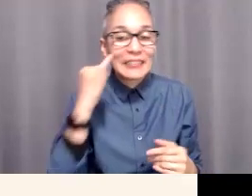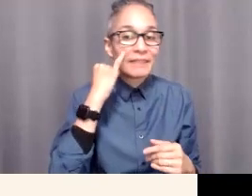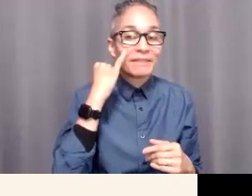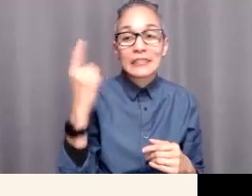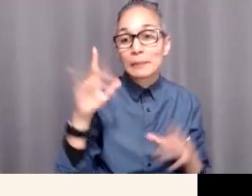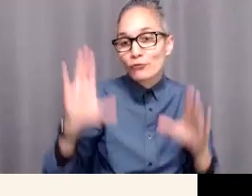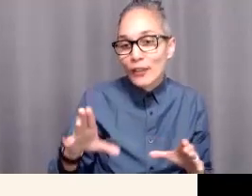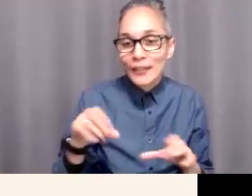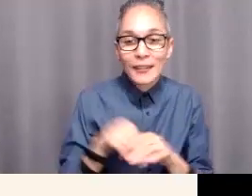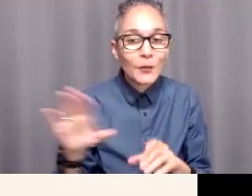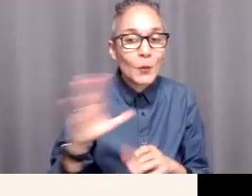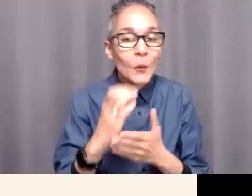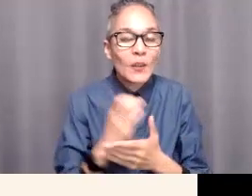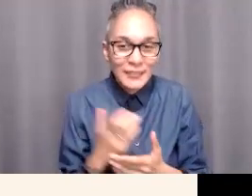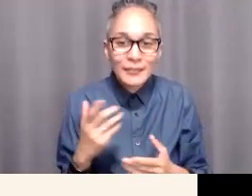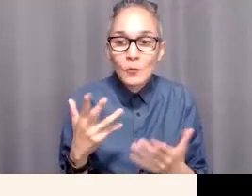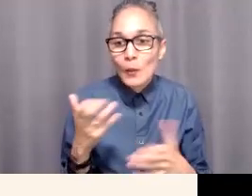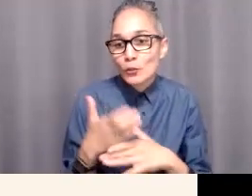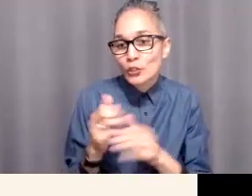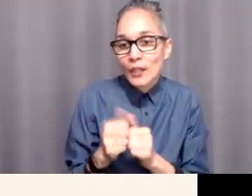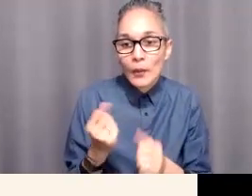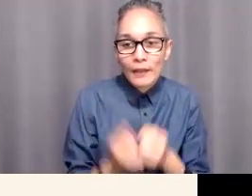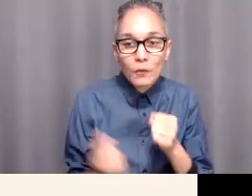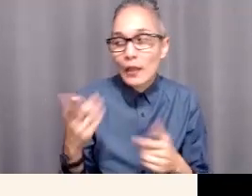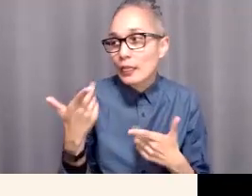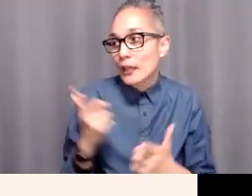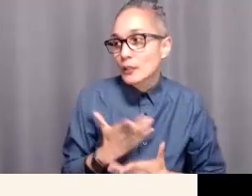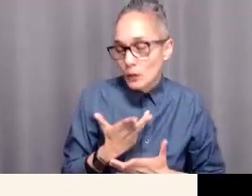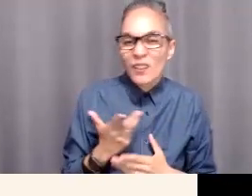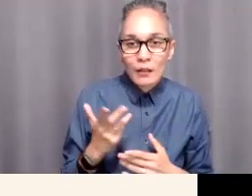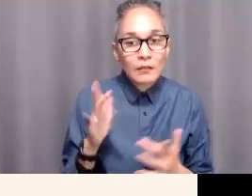great in your courses that you would love to share with everybody, let us know. Contact us.